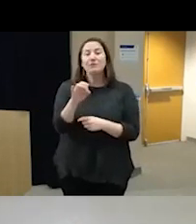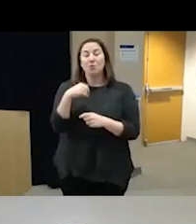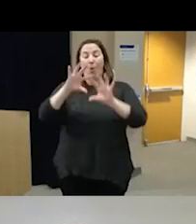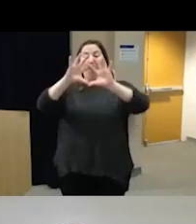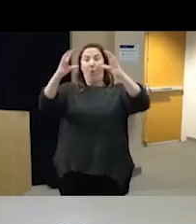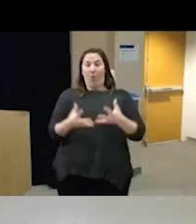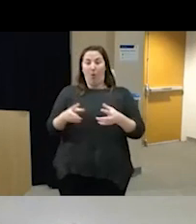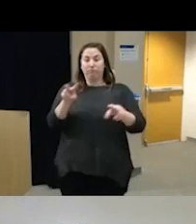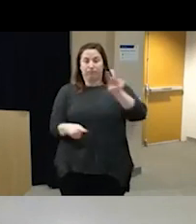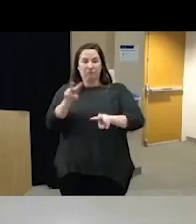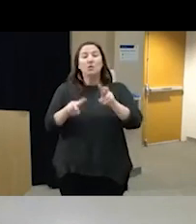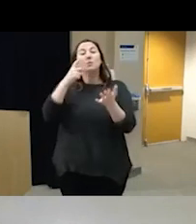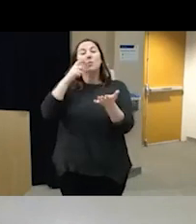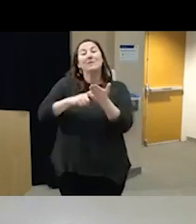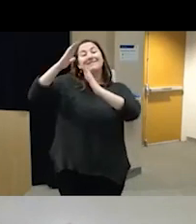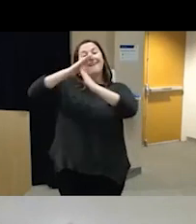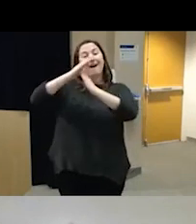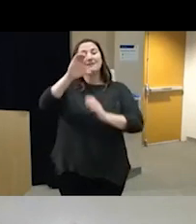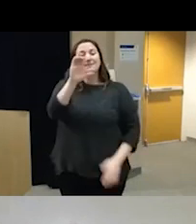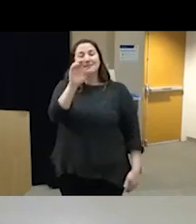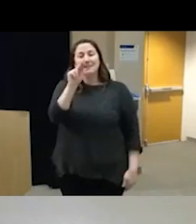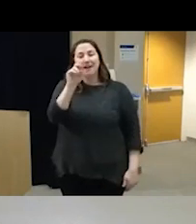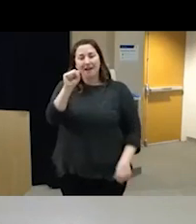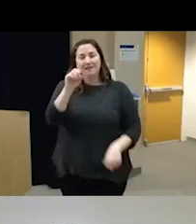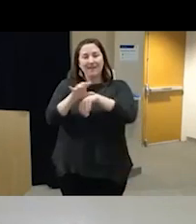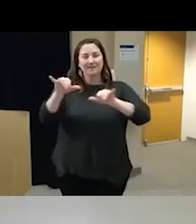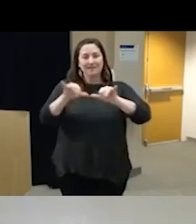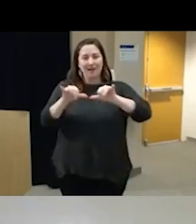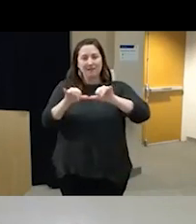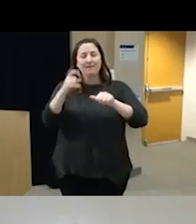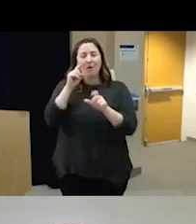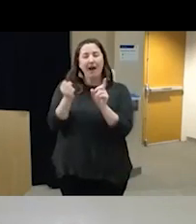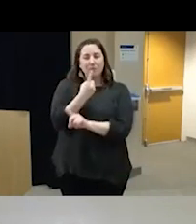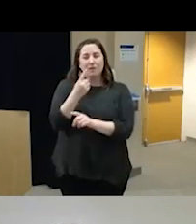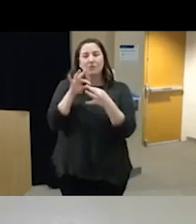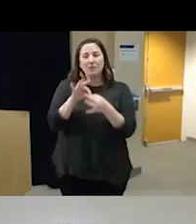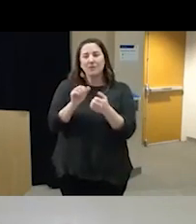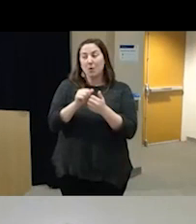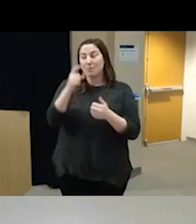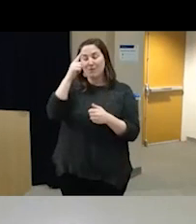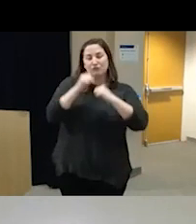At the top the CNS effect sizes for abnormalities and brain structure first episode versus